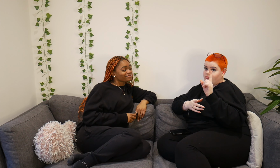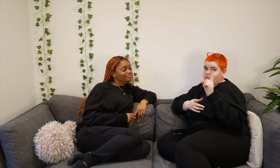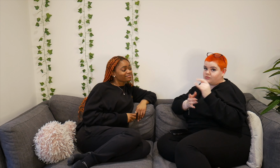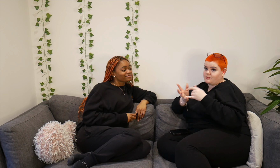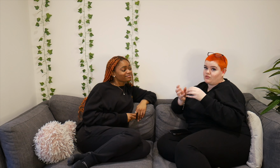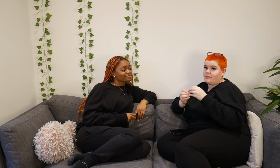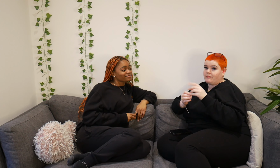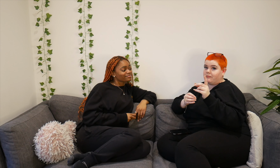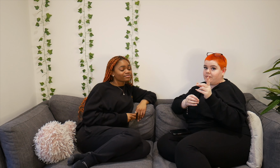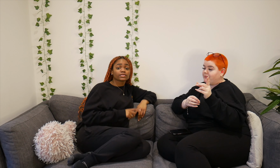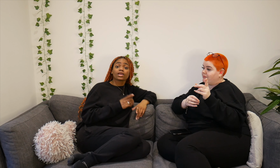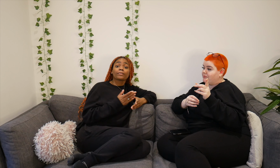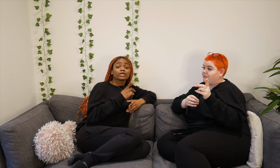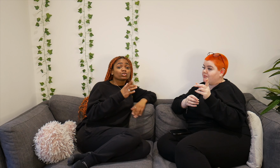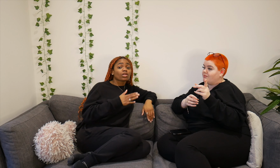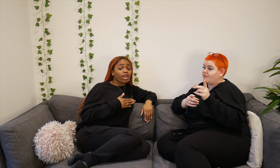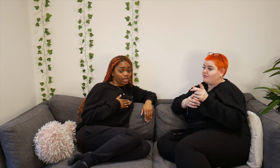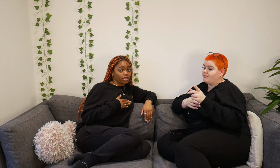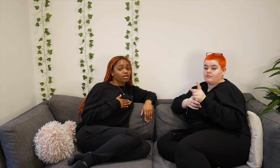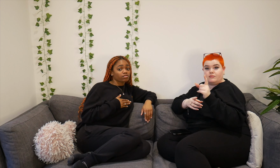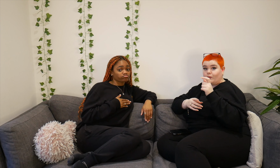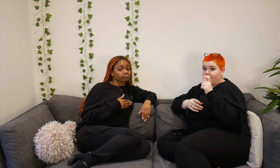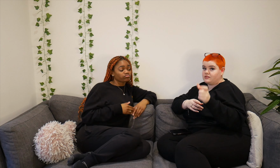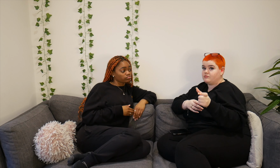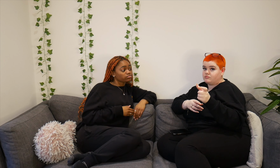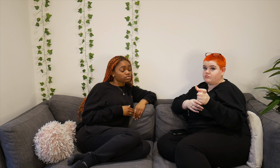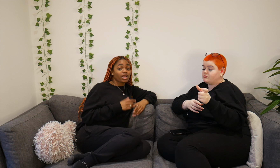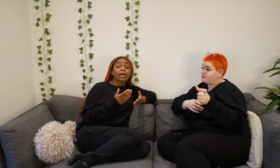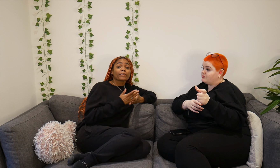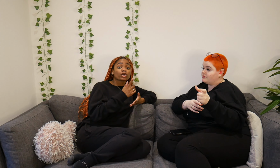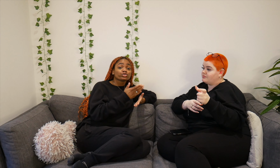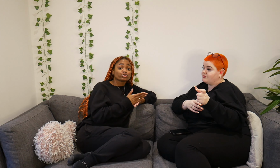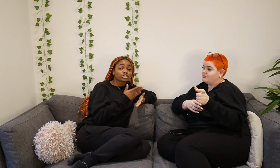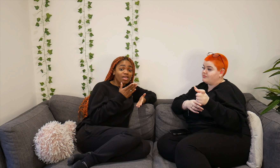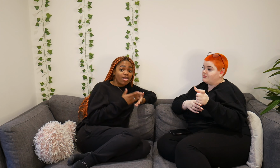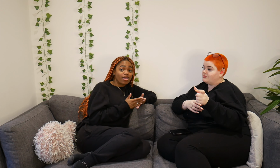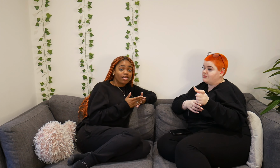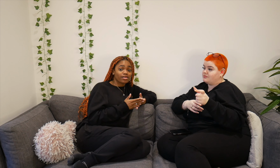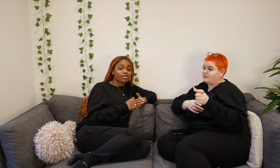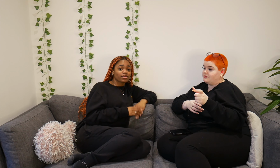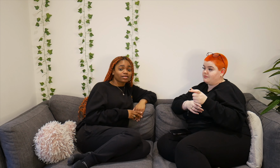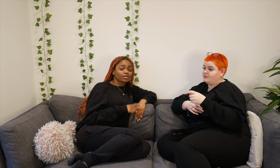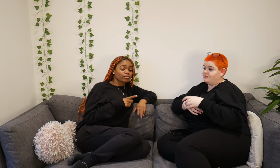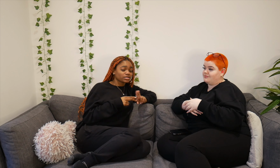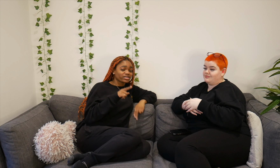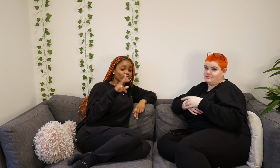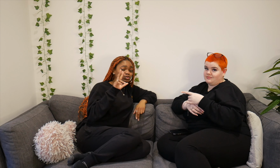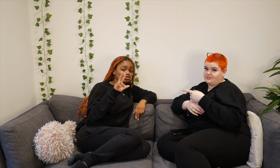subscribe. Make sure you like. Comment. Make sure you share… (you know) because, if you don’t?